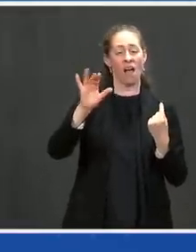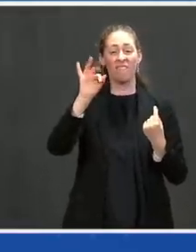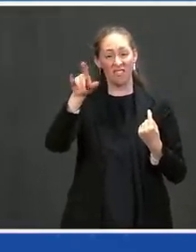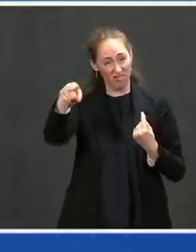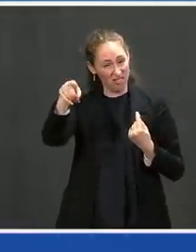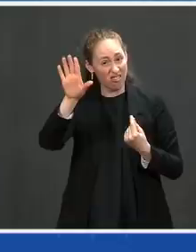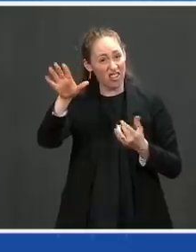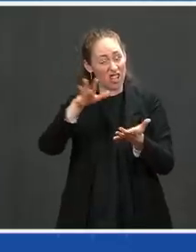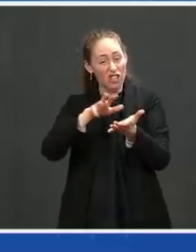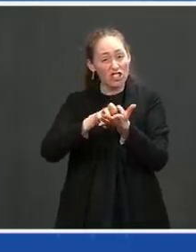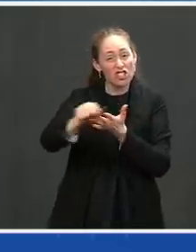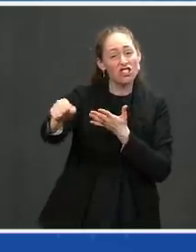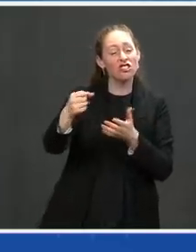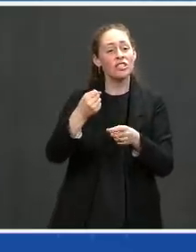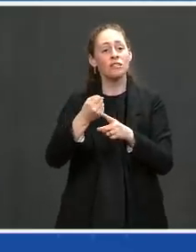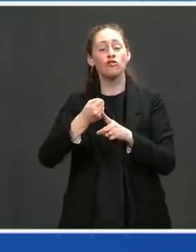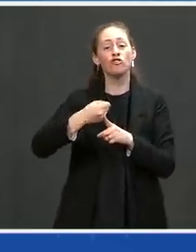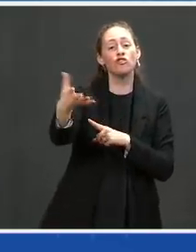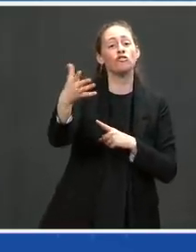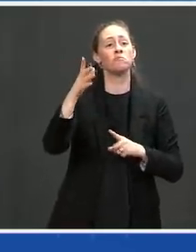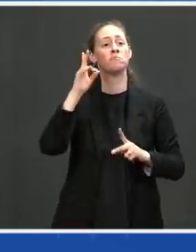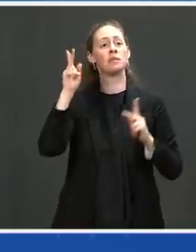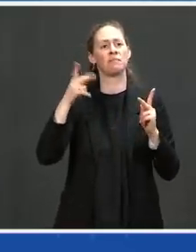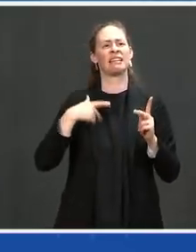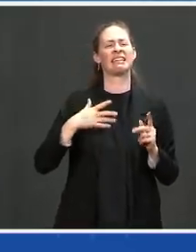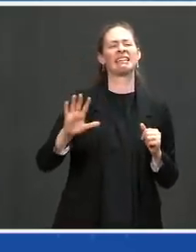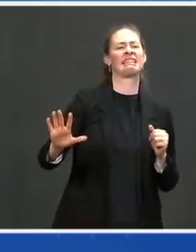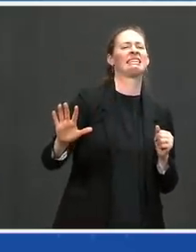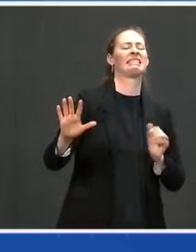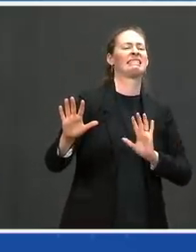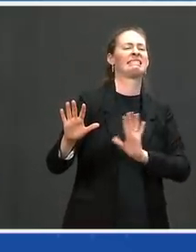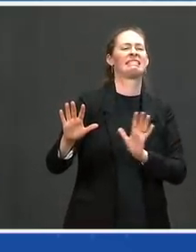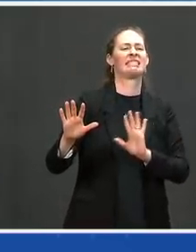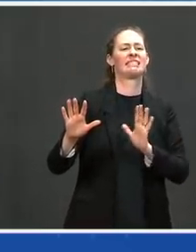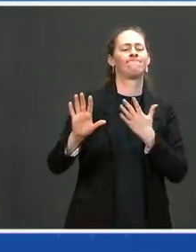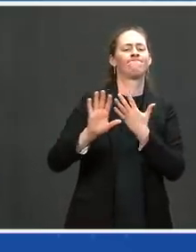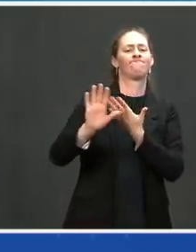we're going to continue, in an unrelenting way, to call to the attention of the world